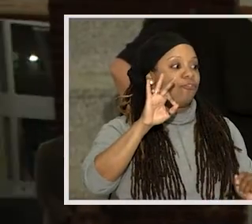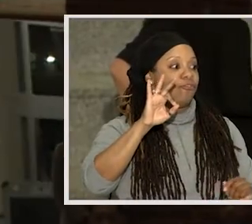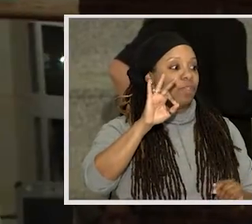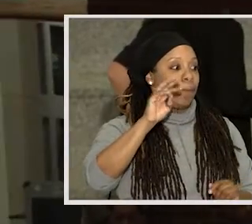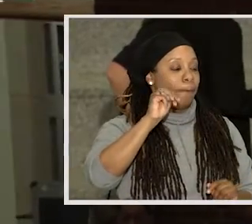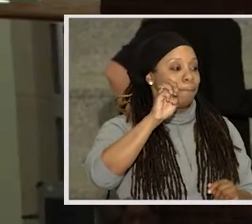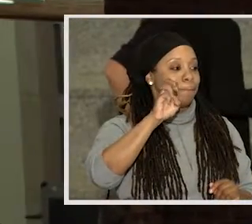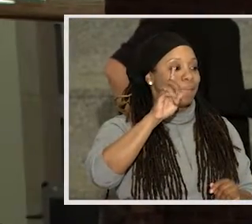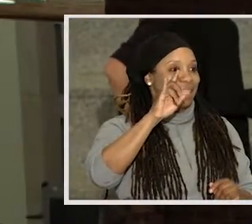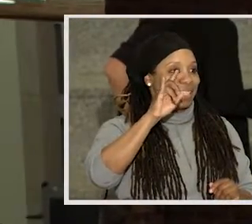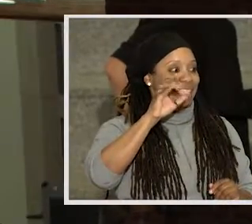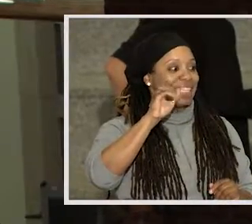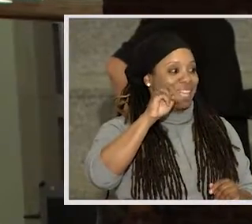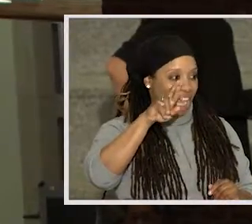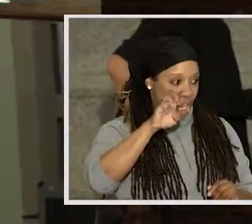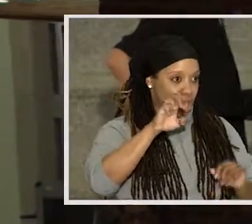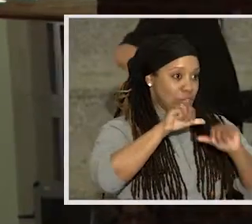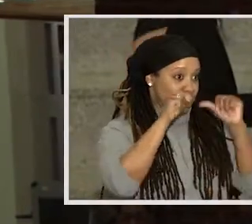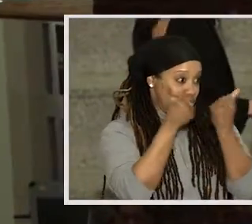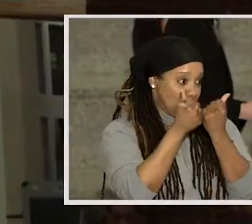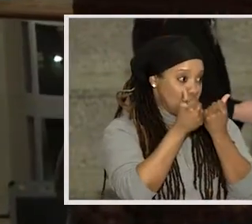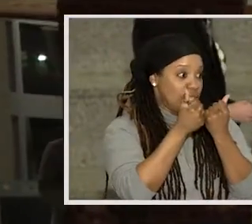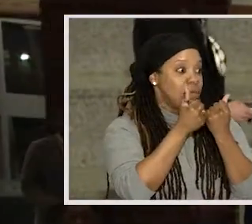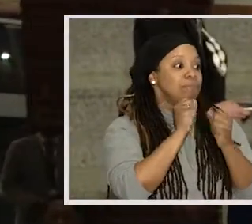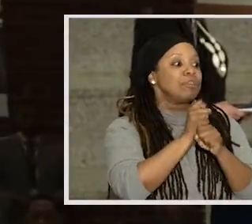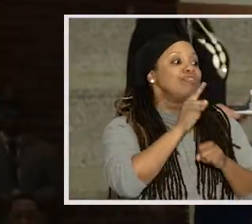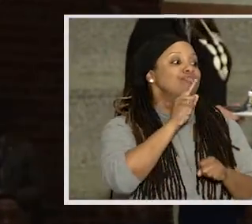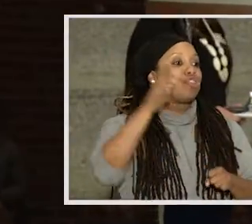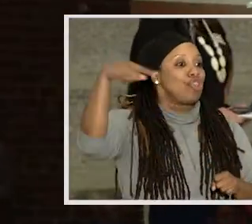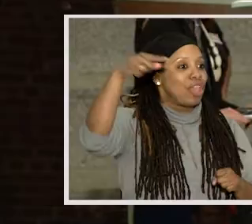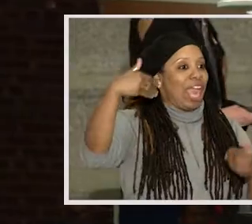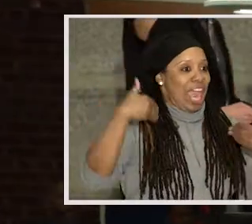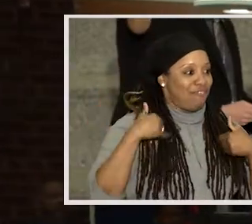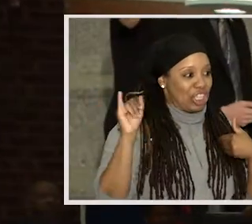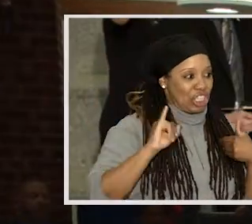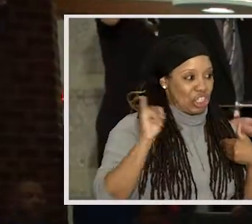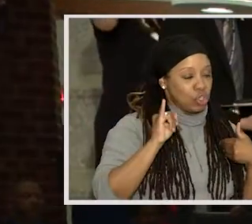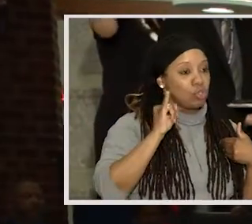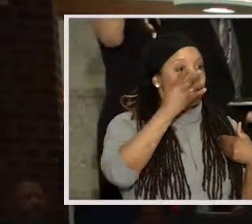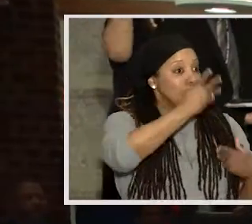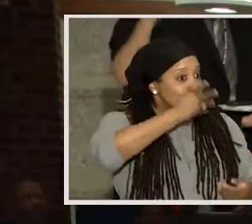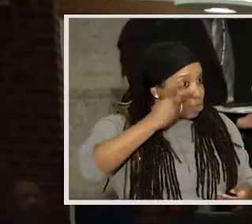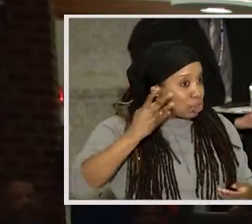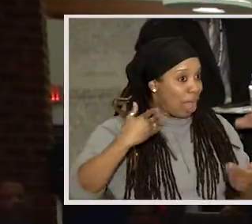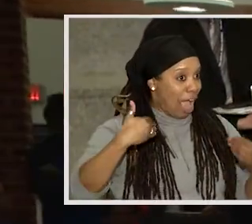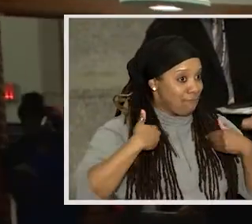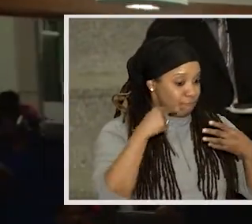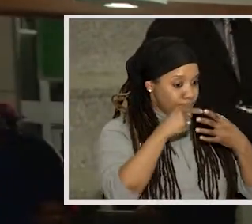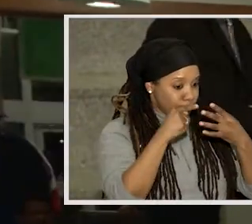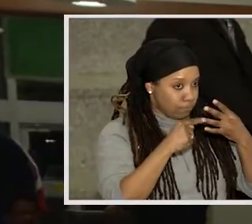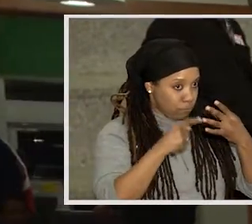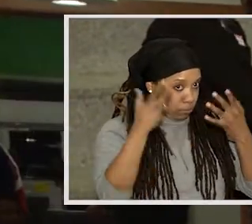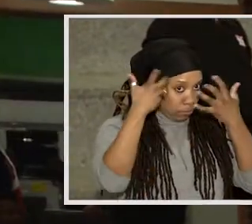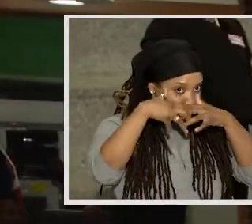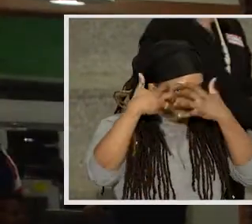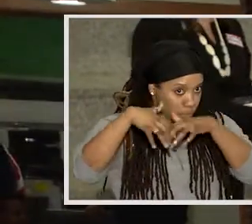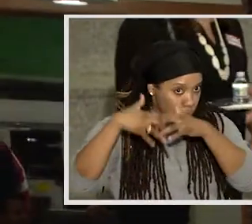ENSURES WE HAVE MEDICAID BUT ALSO HEALTH INSURANCE FOR IMMIGRANTS AND FOR CHILDREN. AND WE NEED TO ENSURE THAT THIS